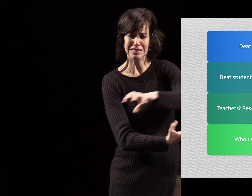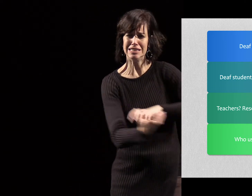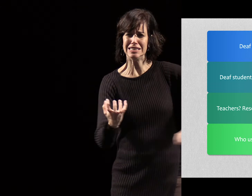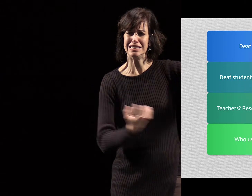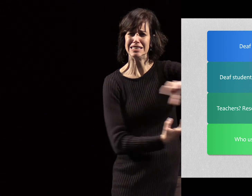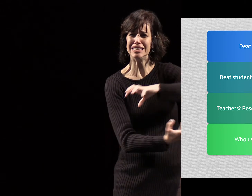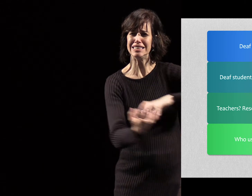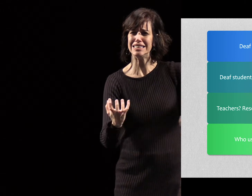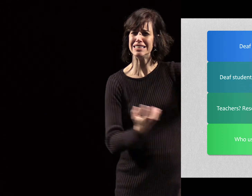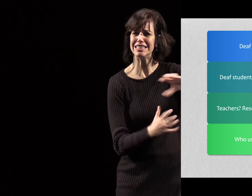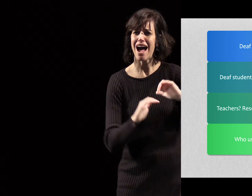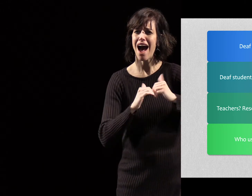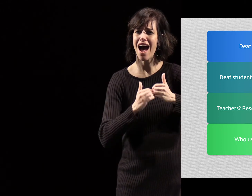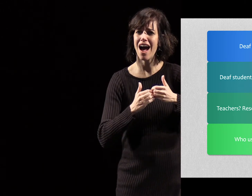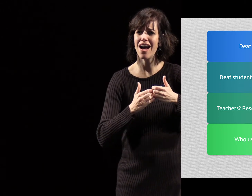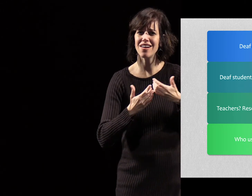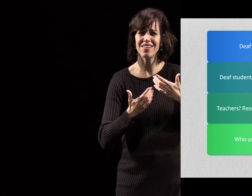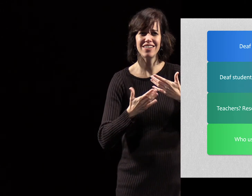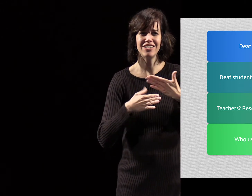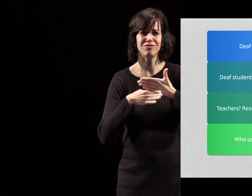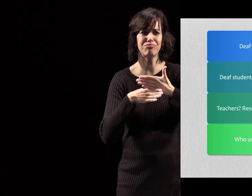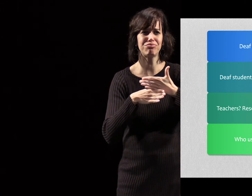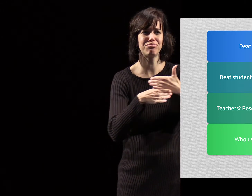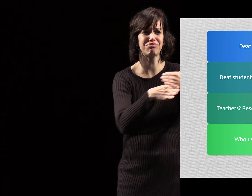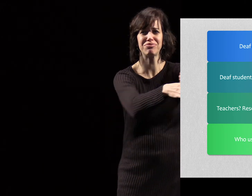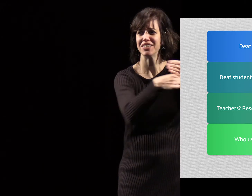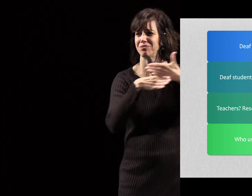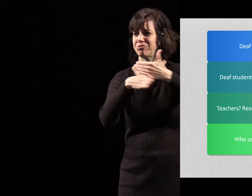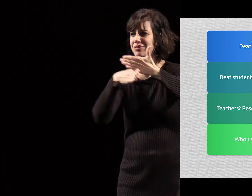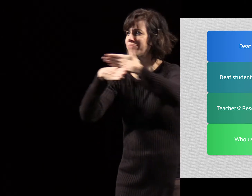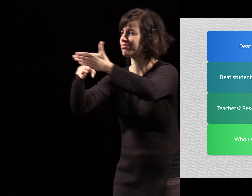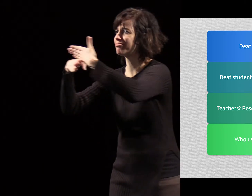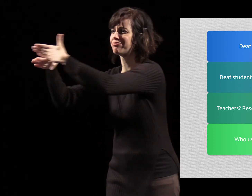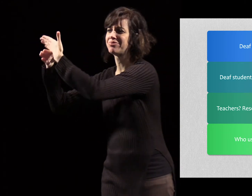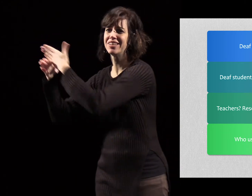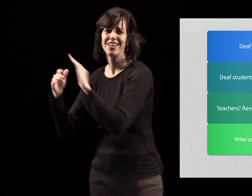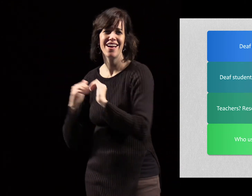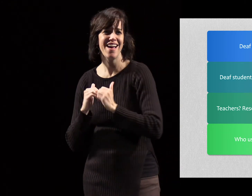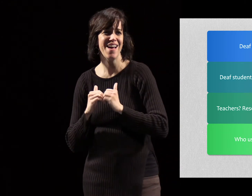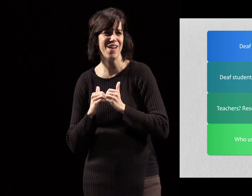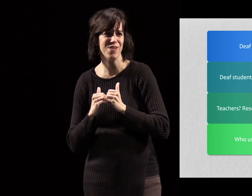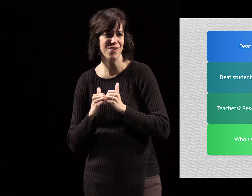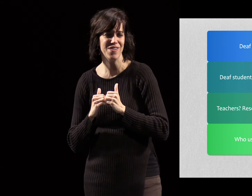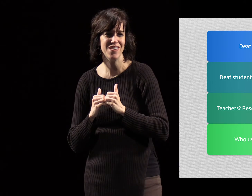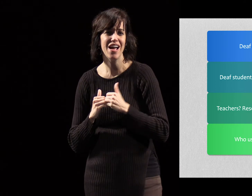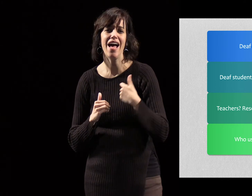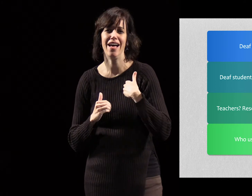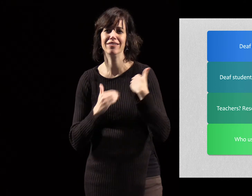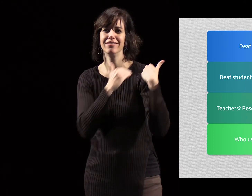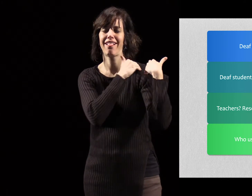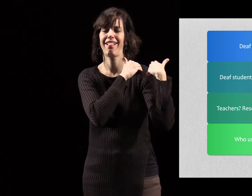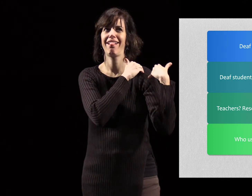figure out how to make it best fit different groups of people and how to share it with others.